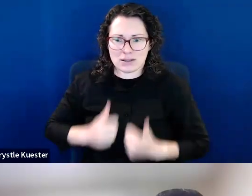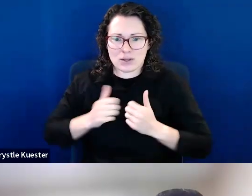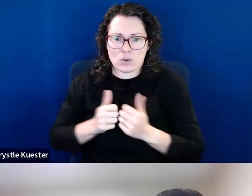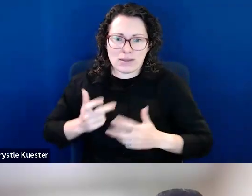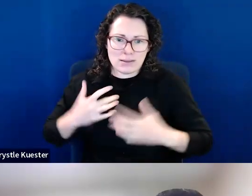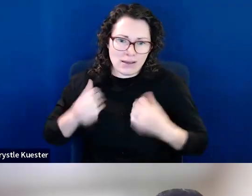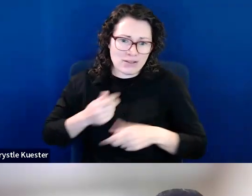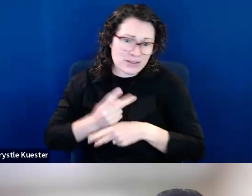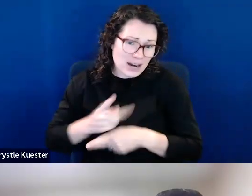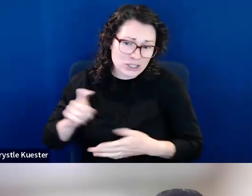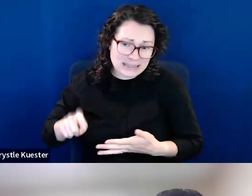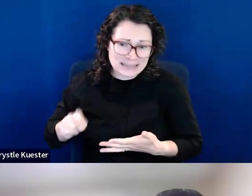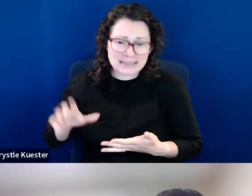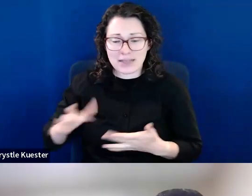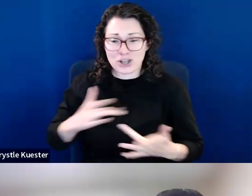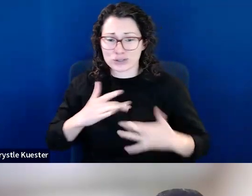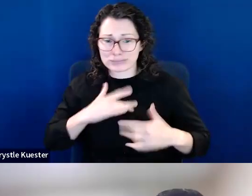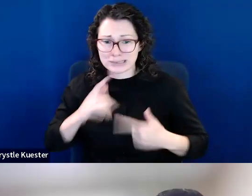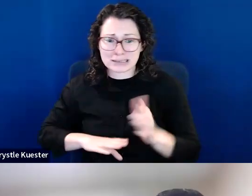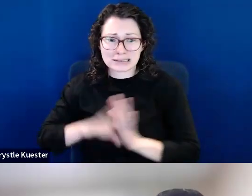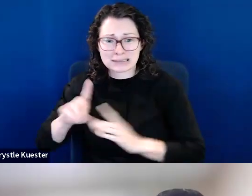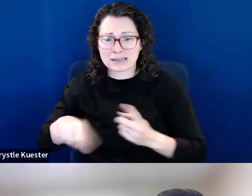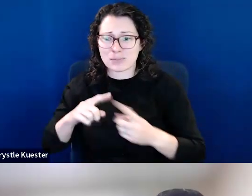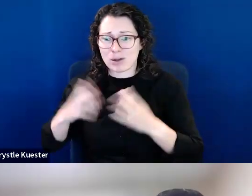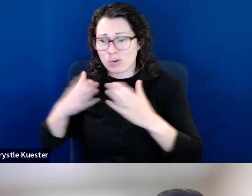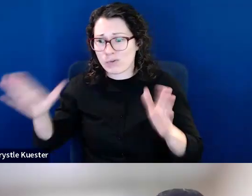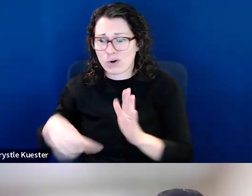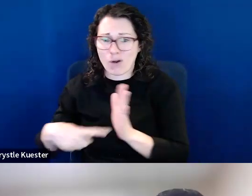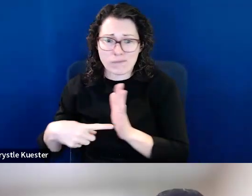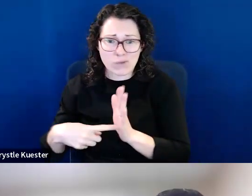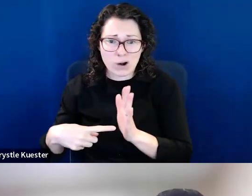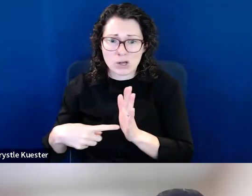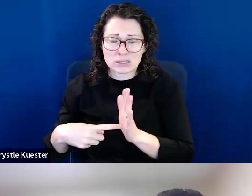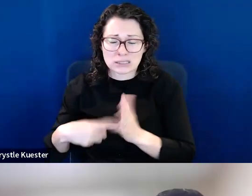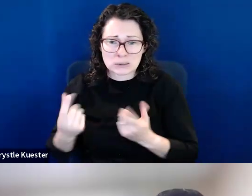needs and their growing concerns about overall affordability, but especially including the